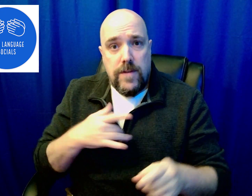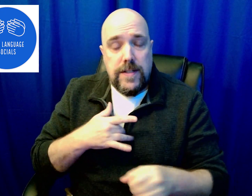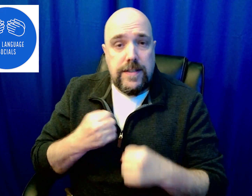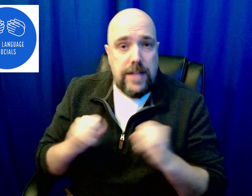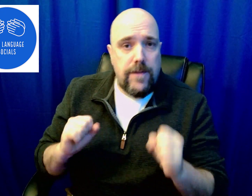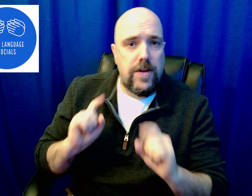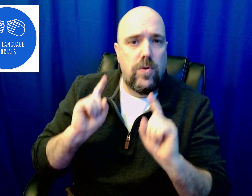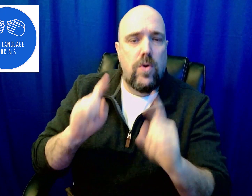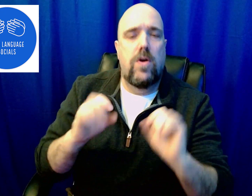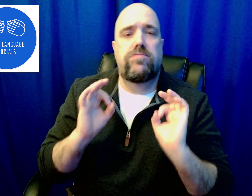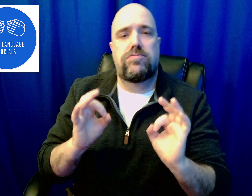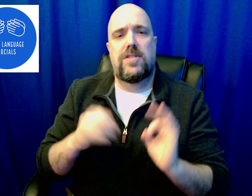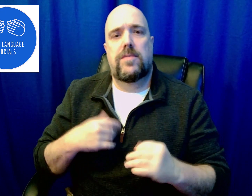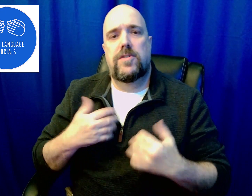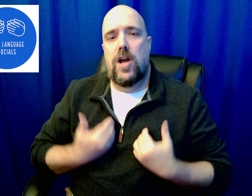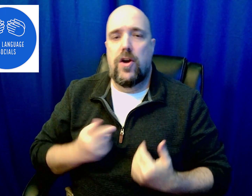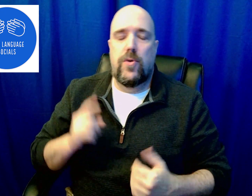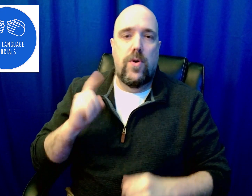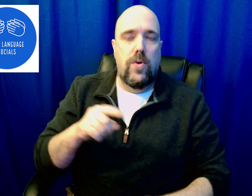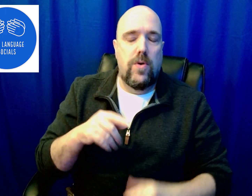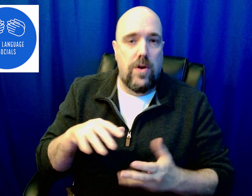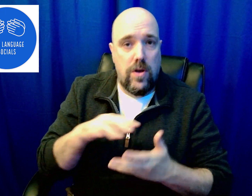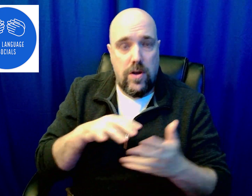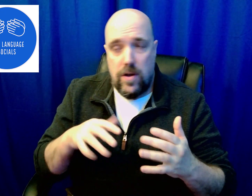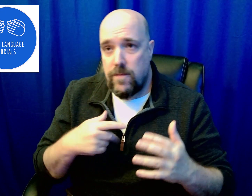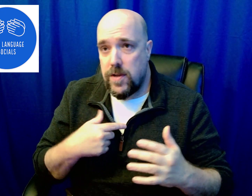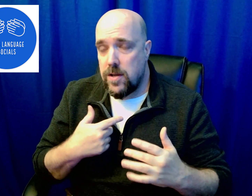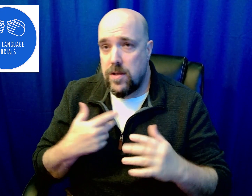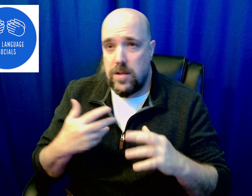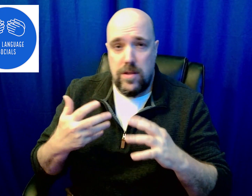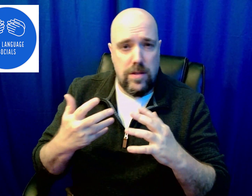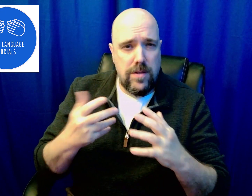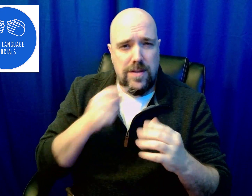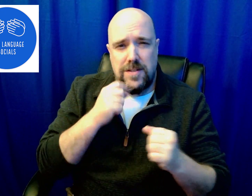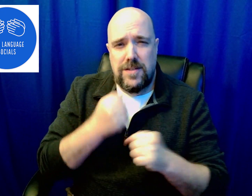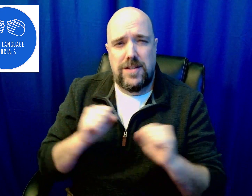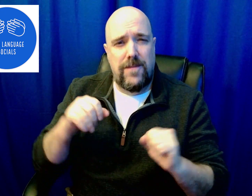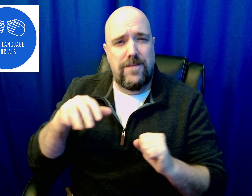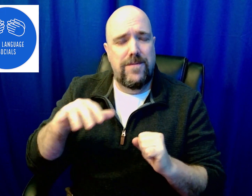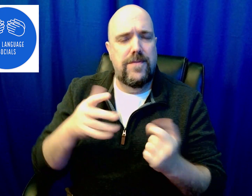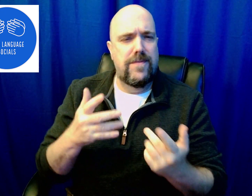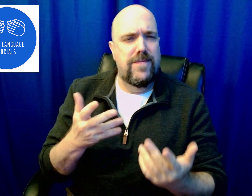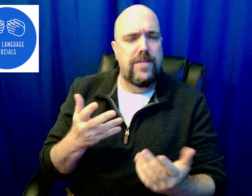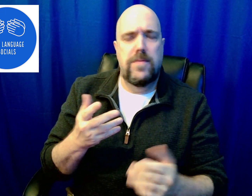The goal is to feel safe. I am tired of going to places not feeling safe.